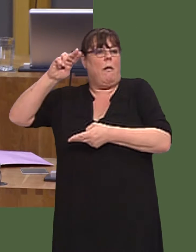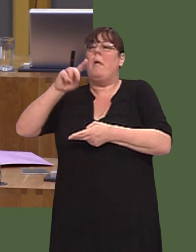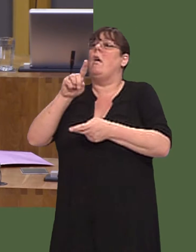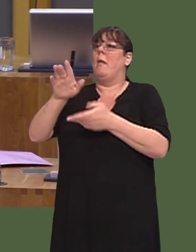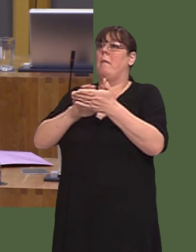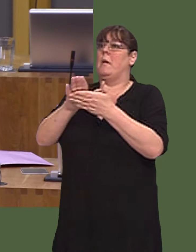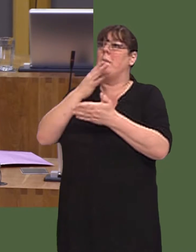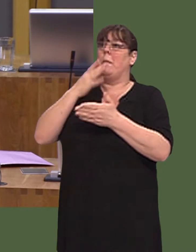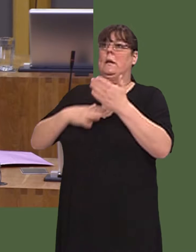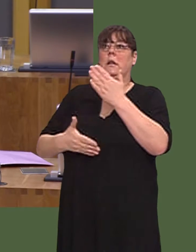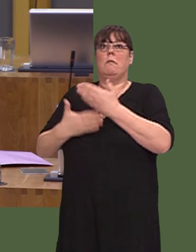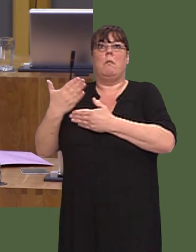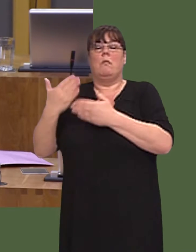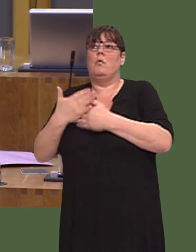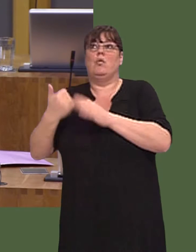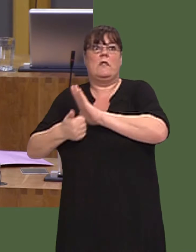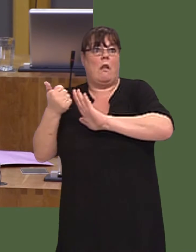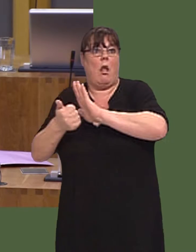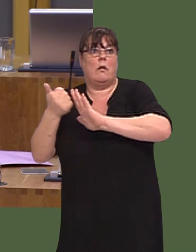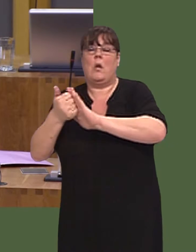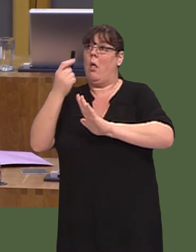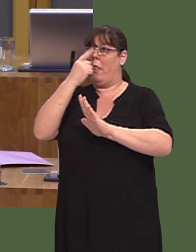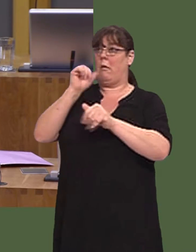that they need in order to increase their productivity, that much is true, but also,